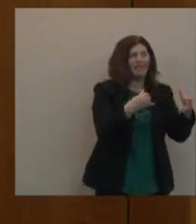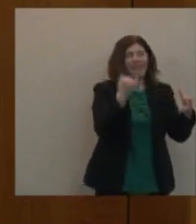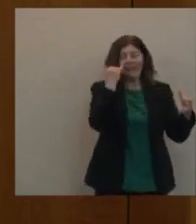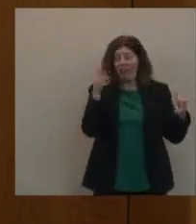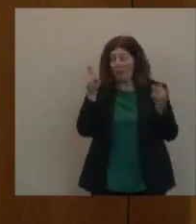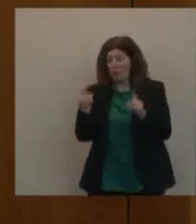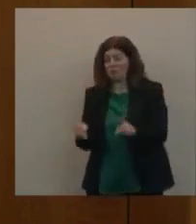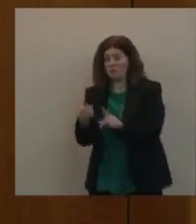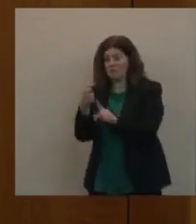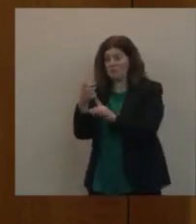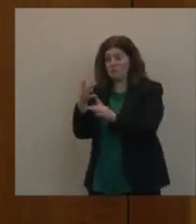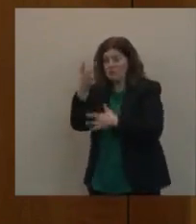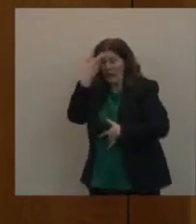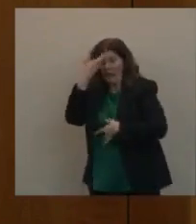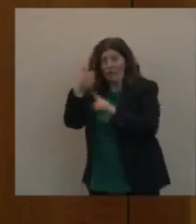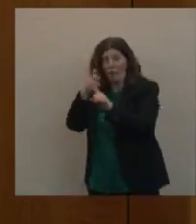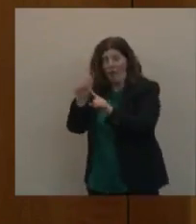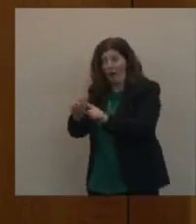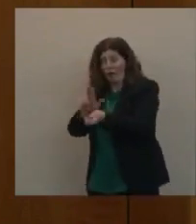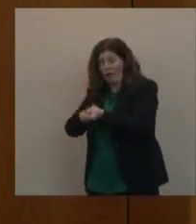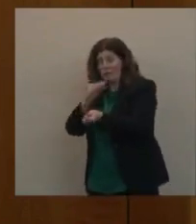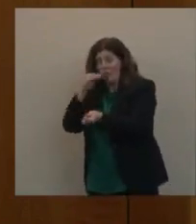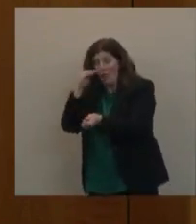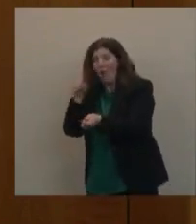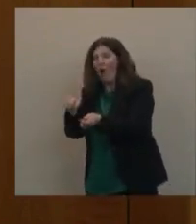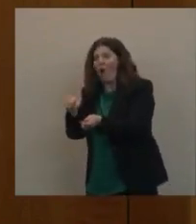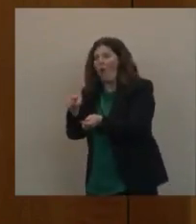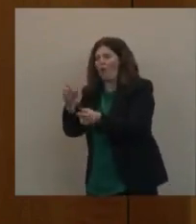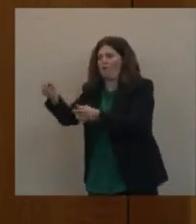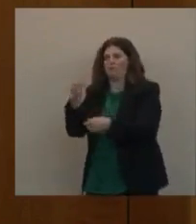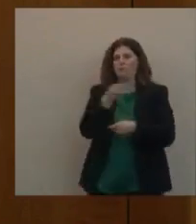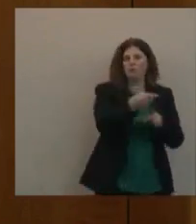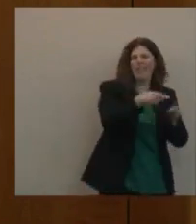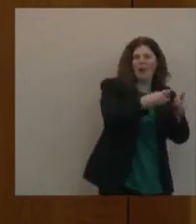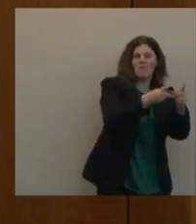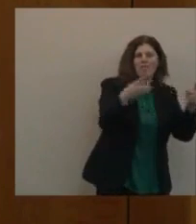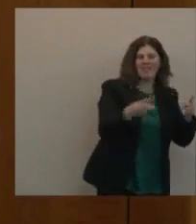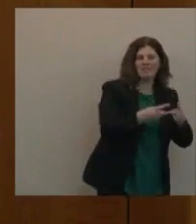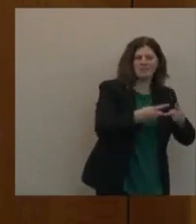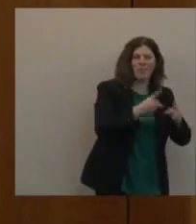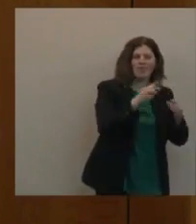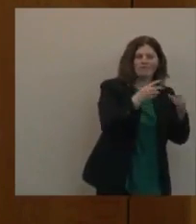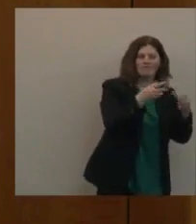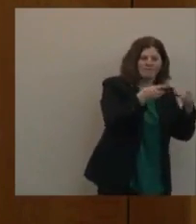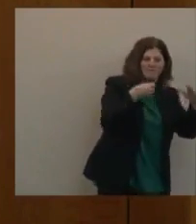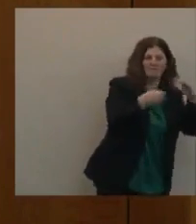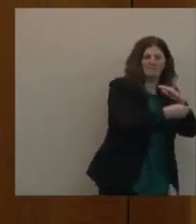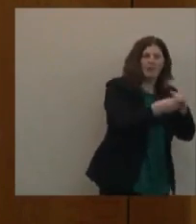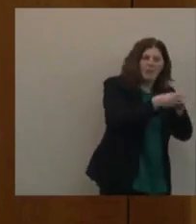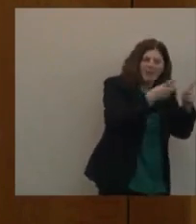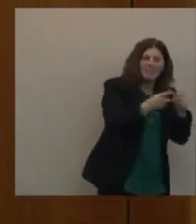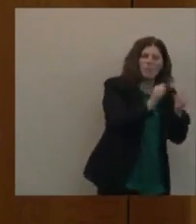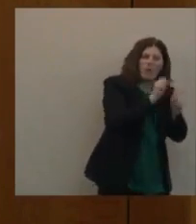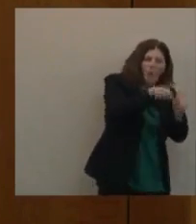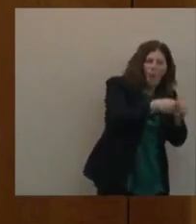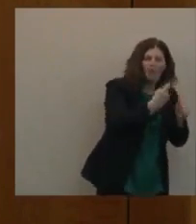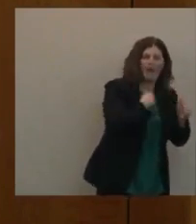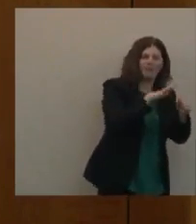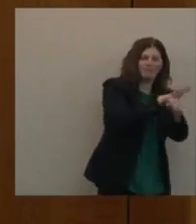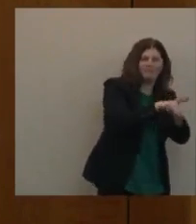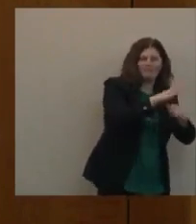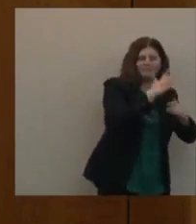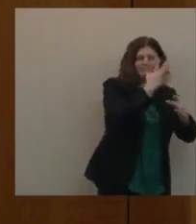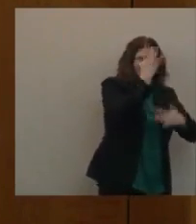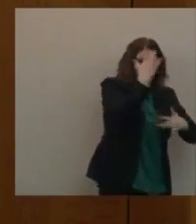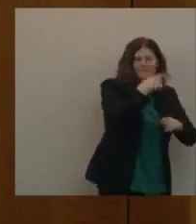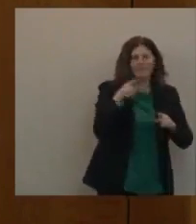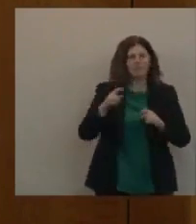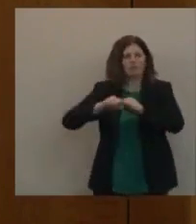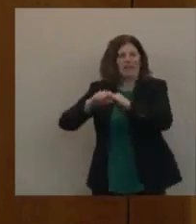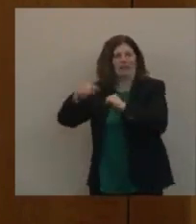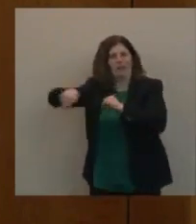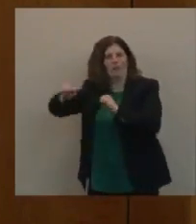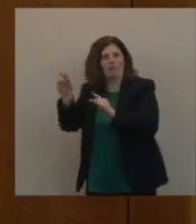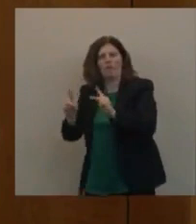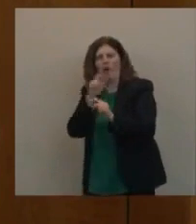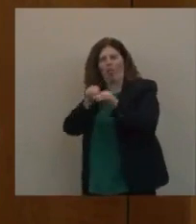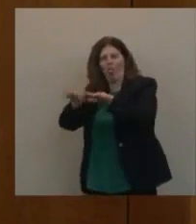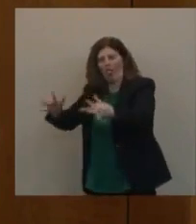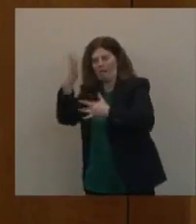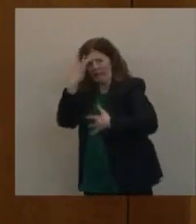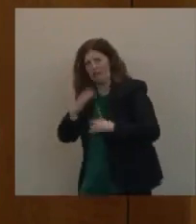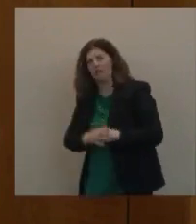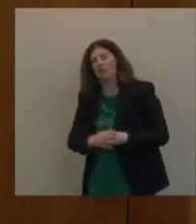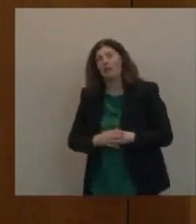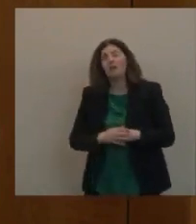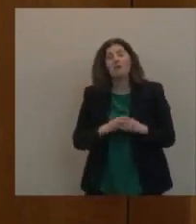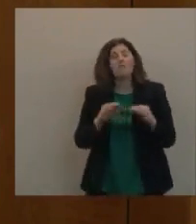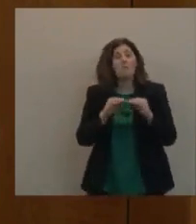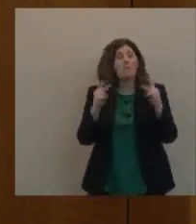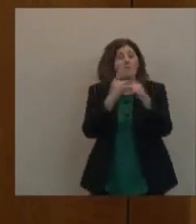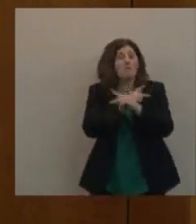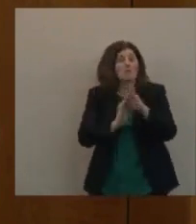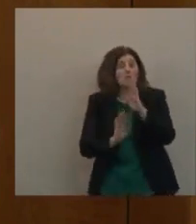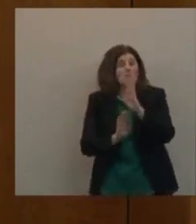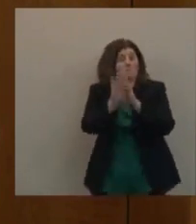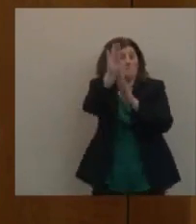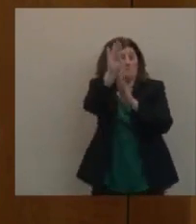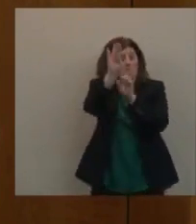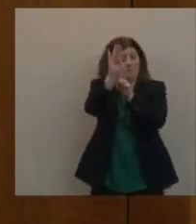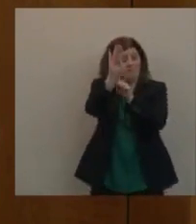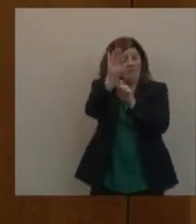IF SOMEONE IS IN A NURSING HOME AND IT TURNS OUT A NEW CASE OF COVID, WE CAN MOVE THEM TO THE COVID ONLY NURSIN FACILITY TO PROTECT THE RESIDENTS AROUND THAT PERSON IN THEIR FORMER